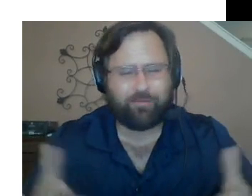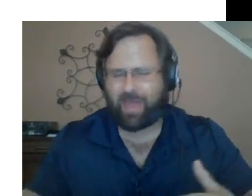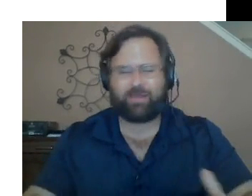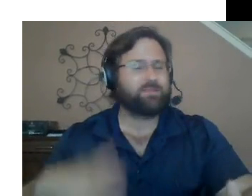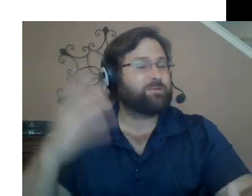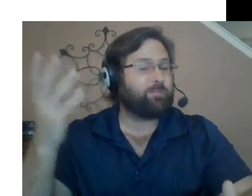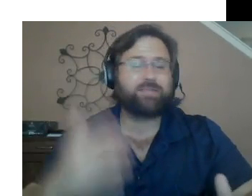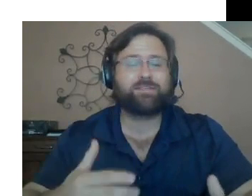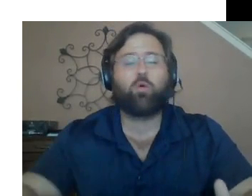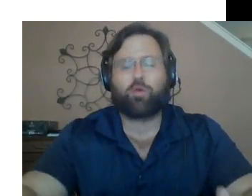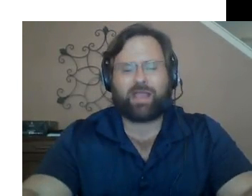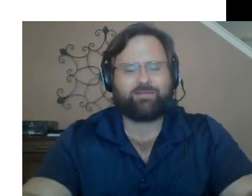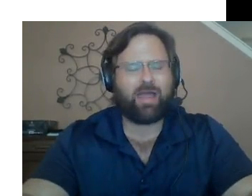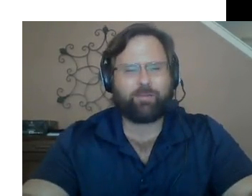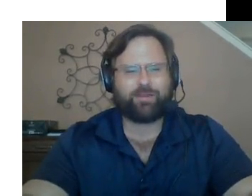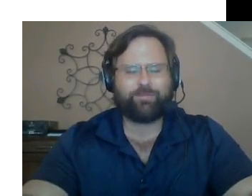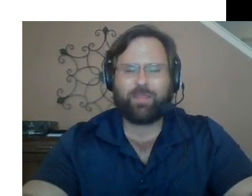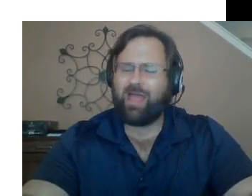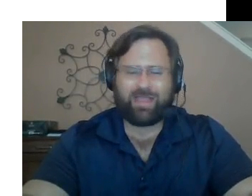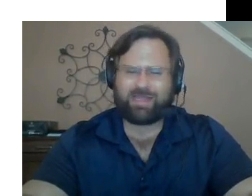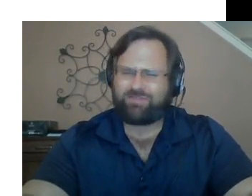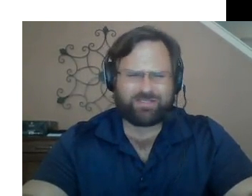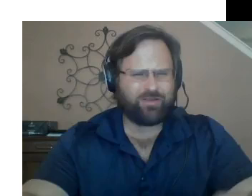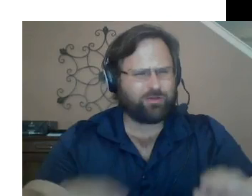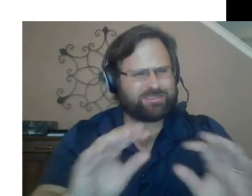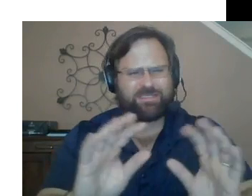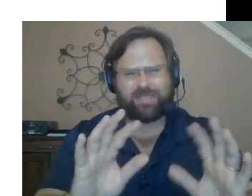that something positive or negative happened again it's very difficult to tease out